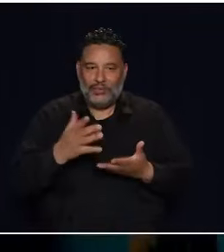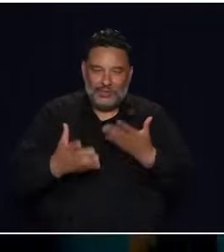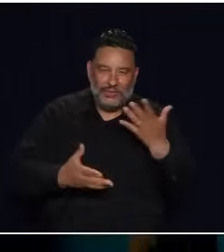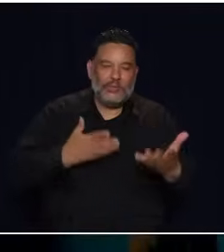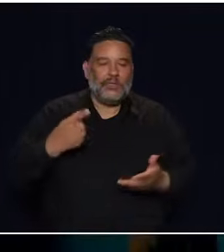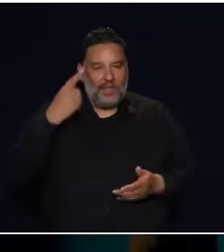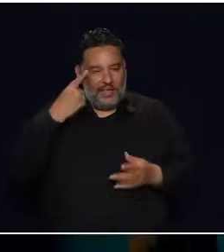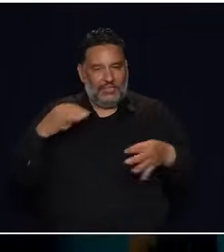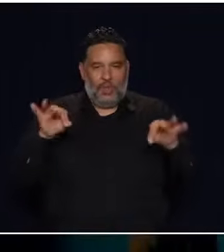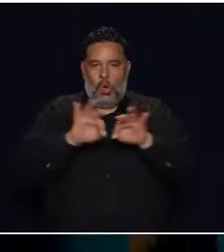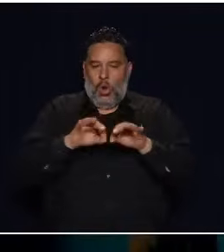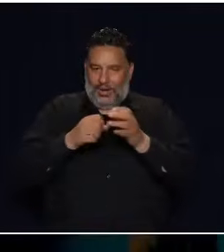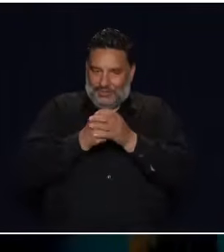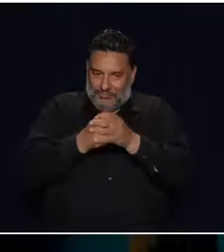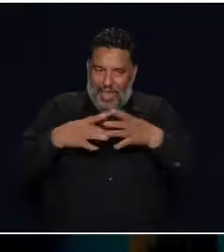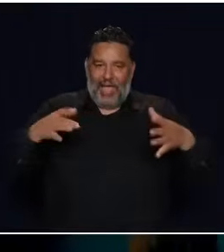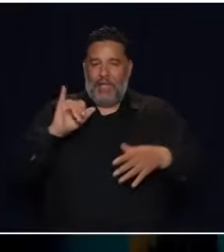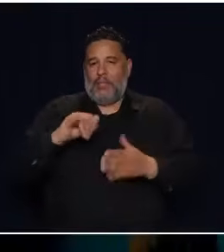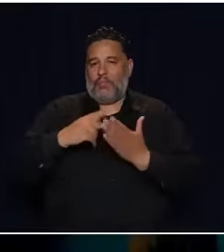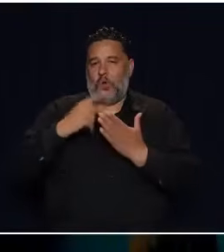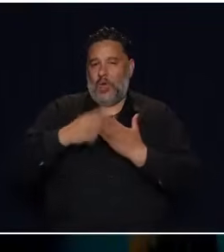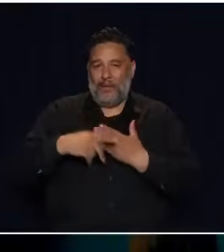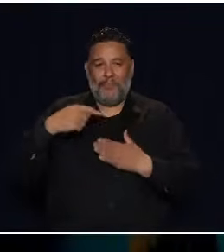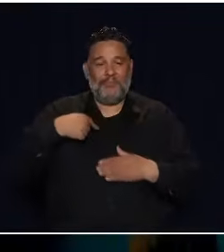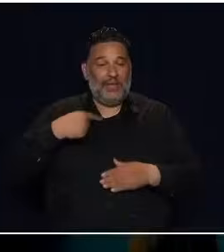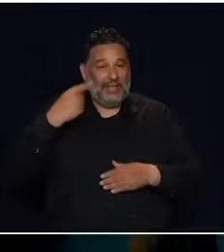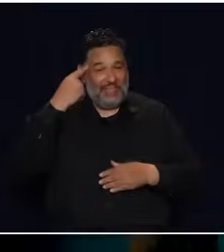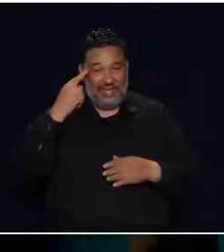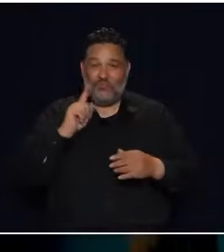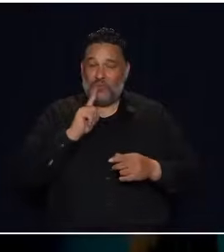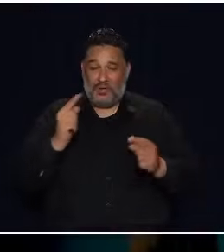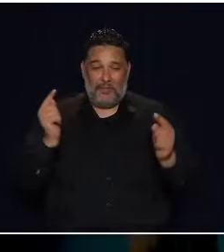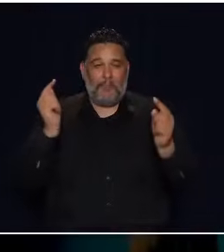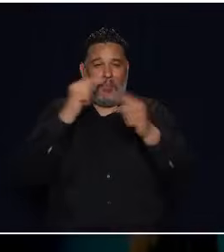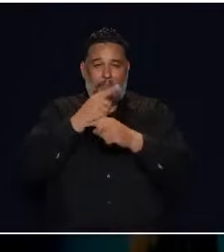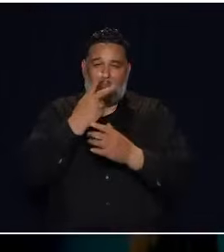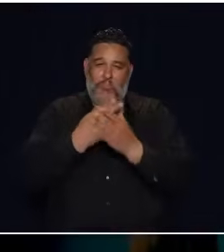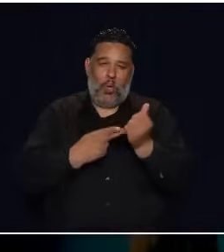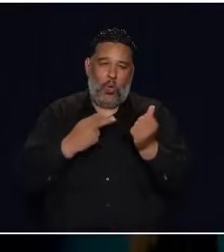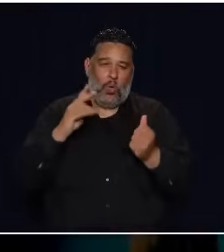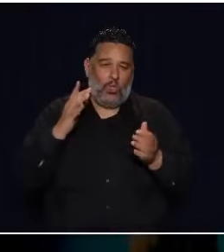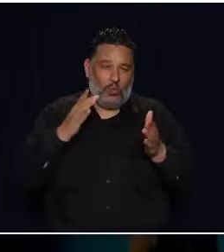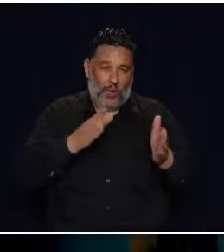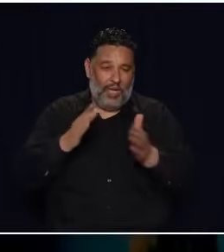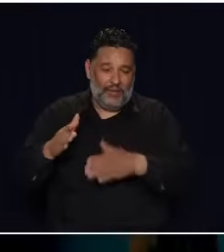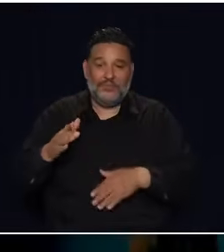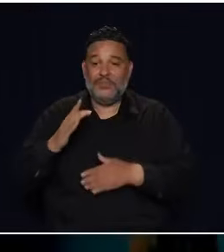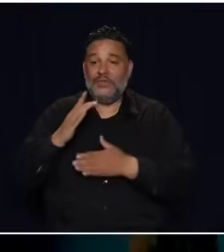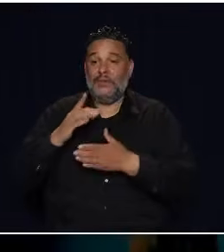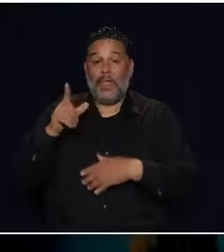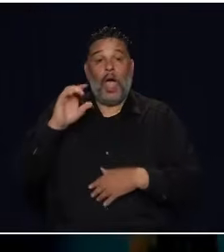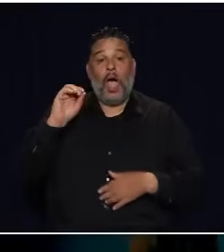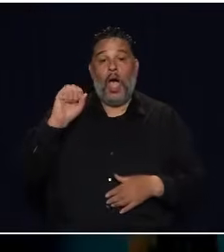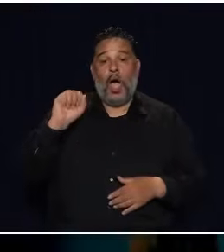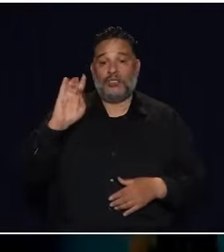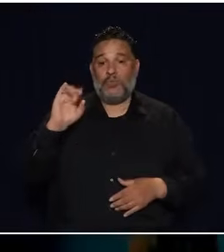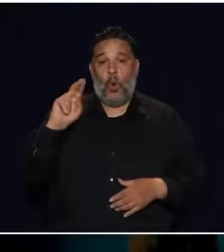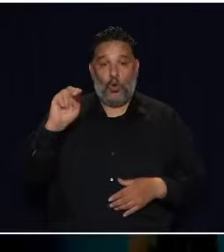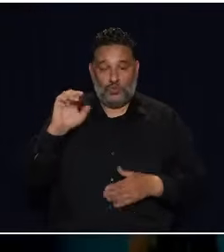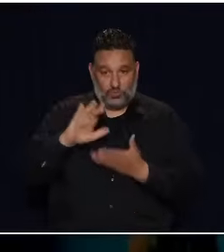INFORMATION SENT HOME. THOSE FAMILIES HAVE A HARD TIME SUPPORTING THEIR STUDENTS.